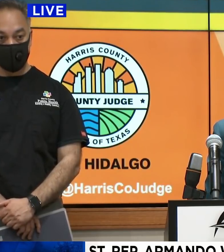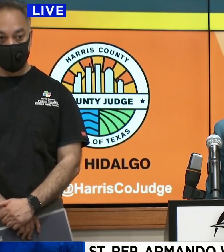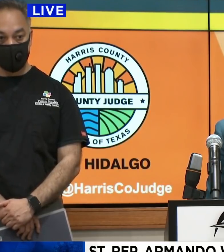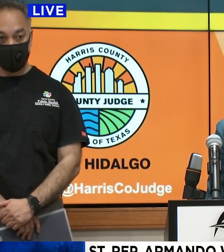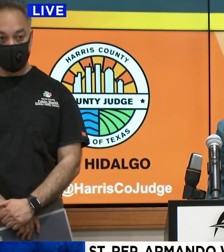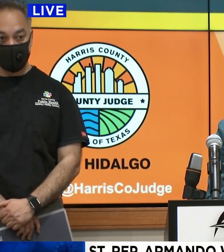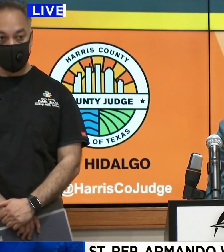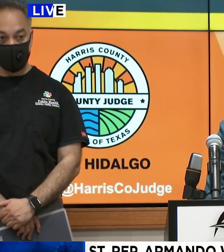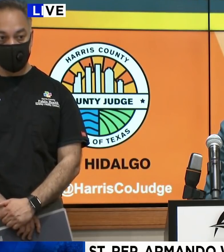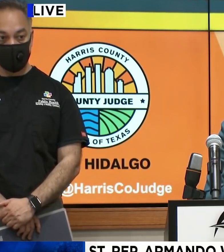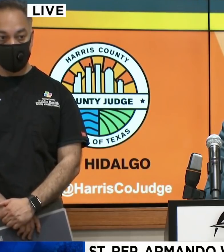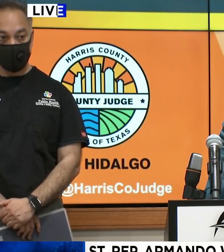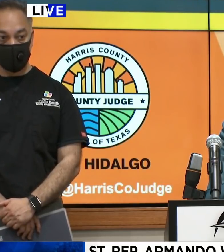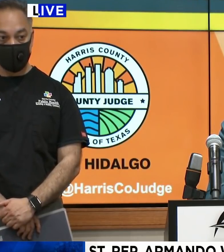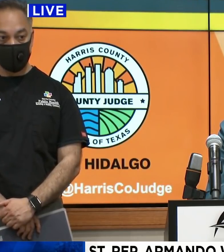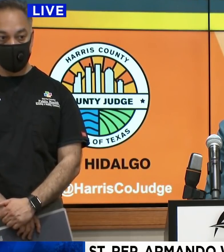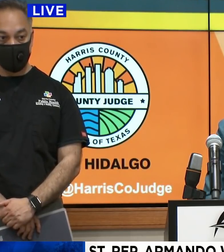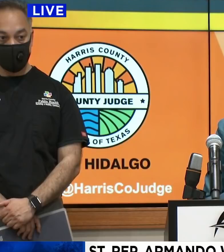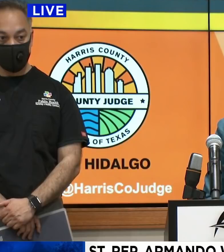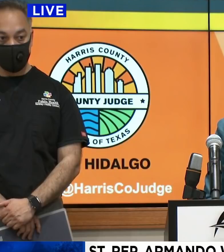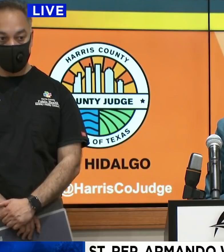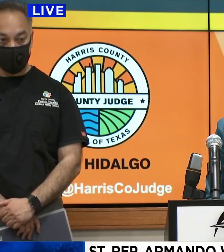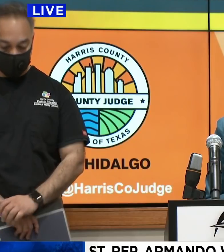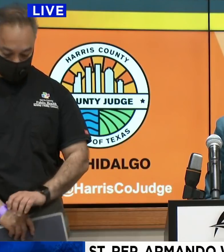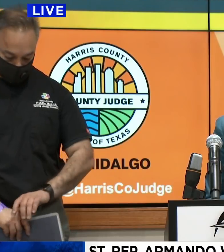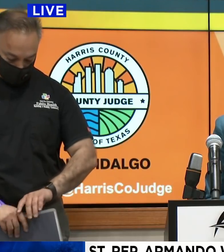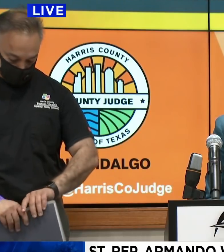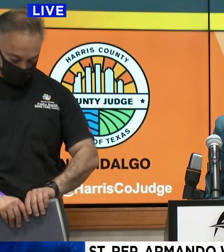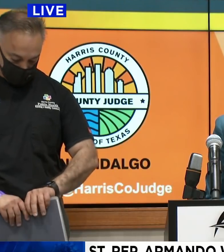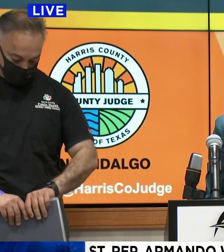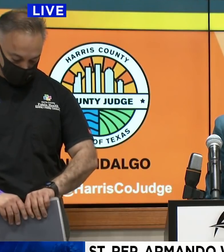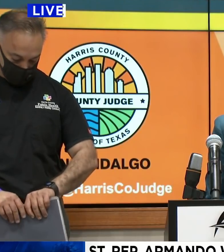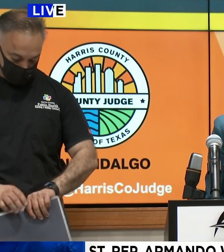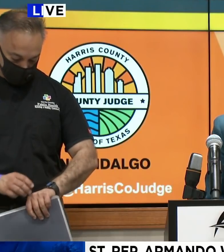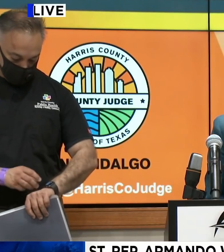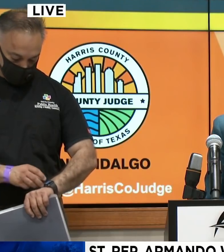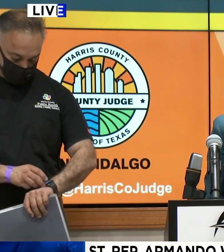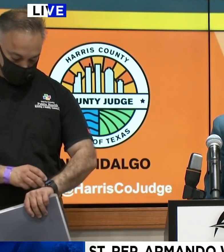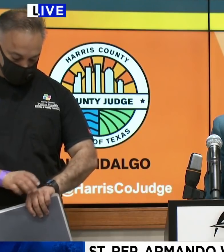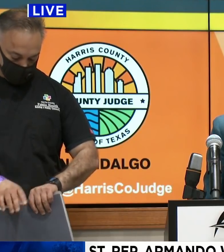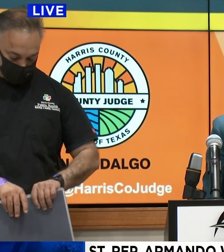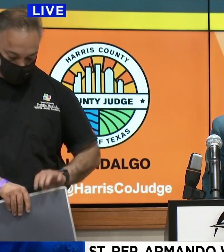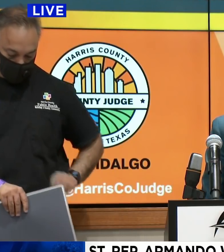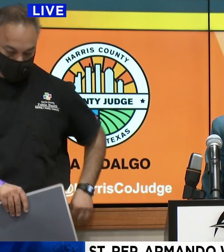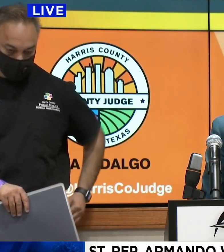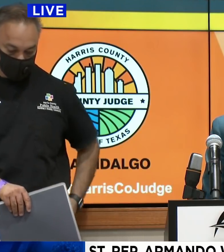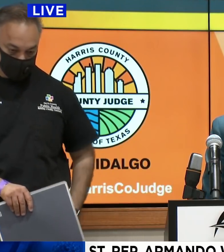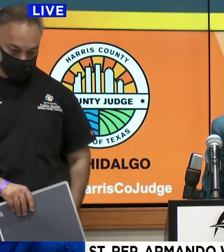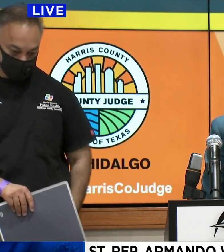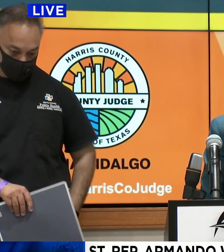at Westheimer and highway 6 these are the rapid tests these are the rapid tests designed and developed by designed and developed by Abbott labs that give results Abbott labs that give results in 15 minutes, this is the kind